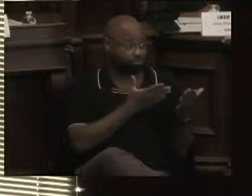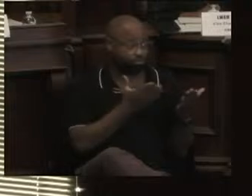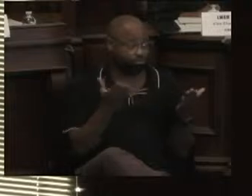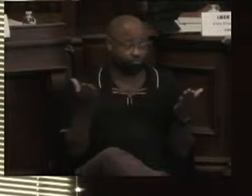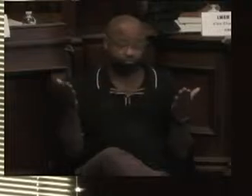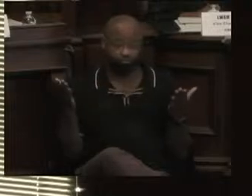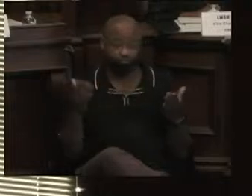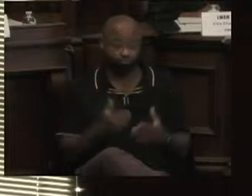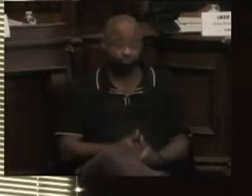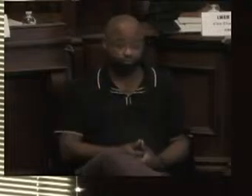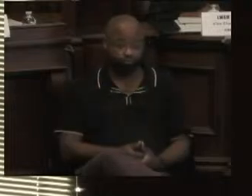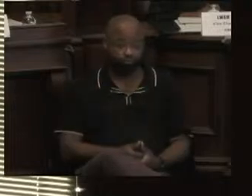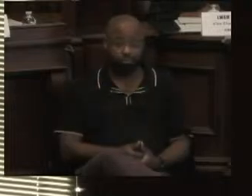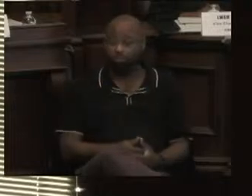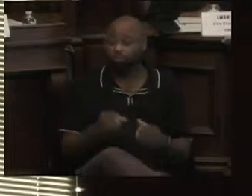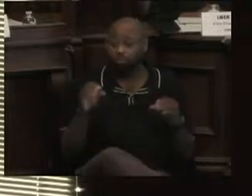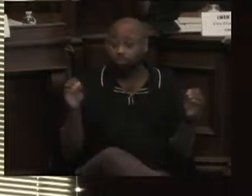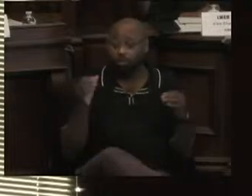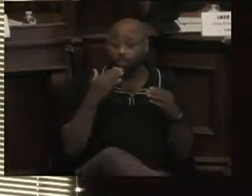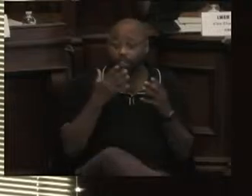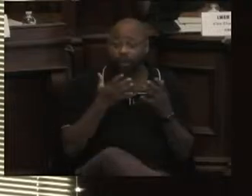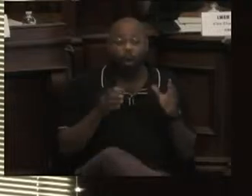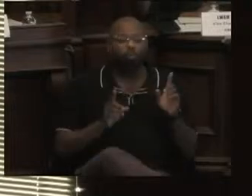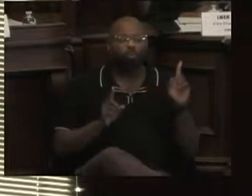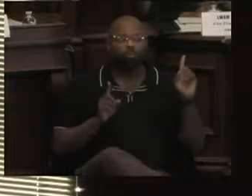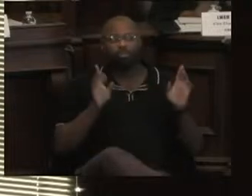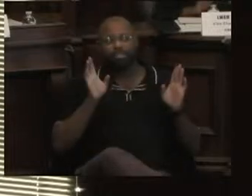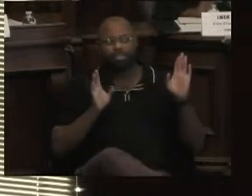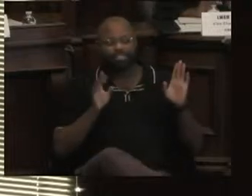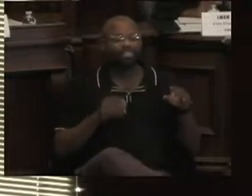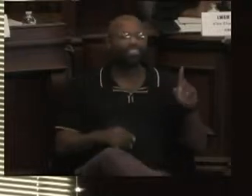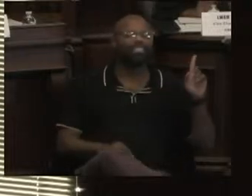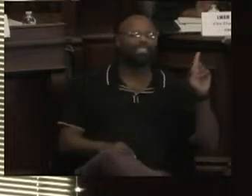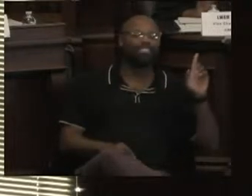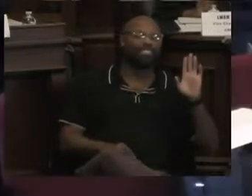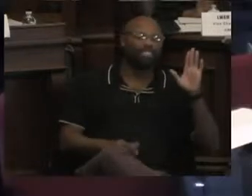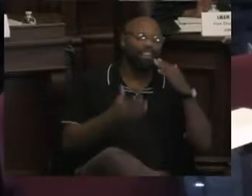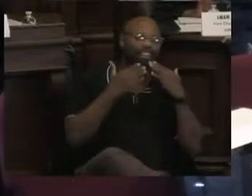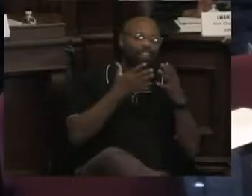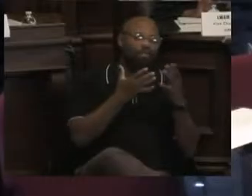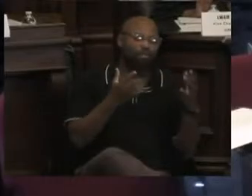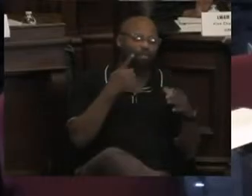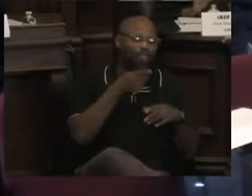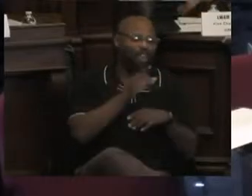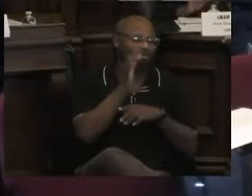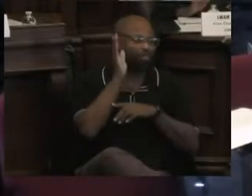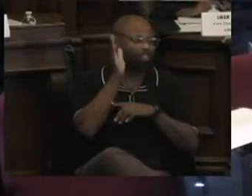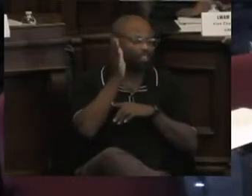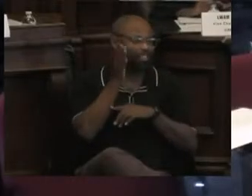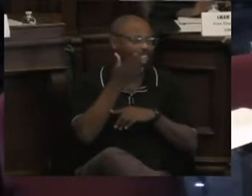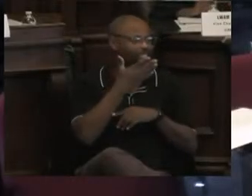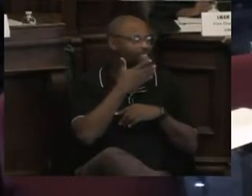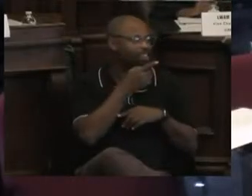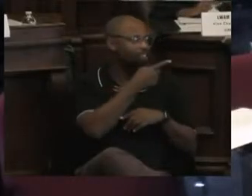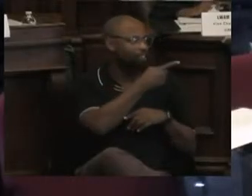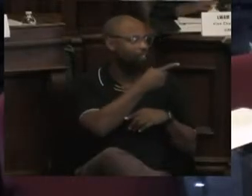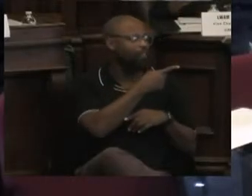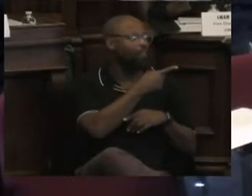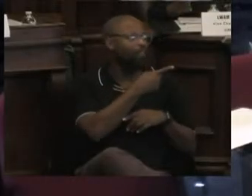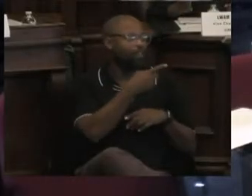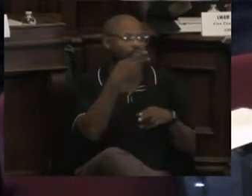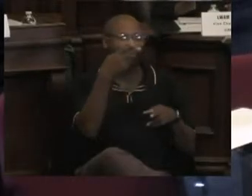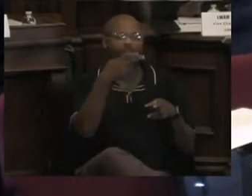of data for us. Any question? I